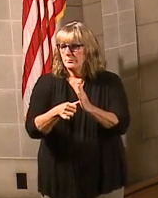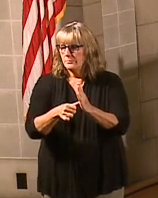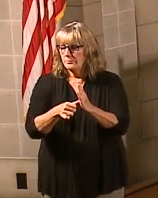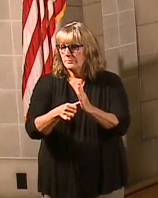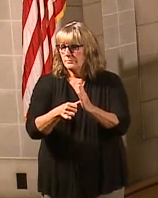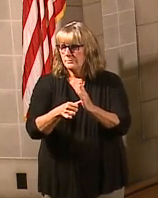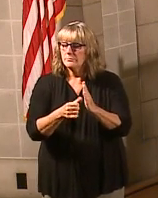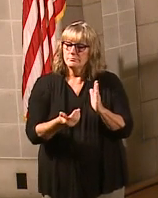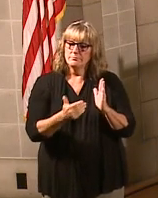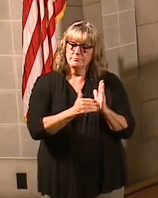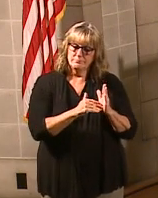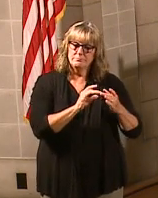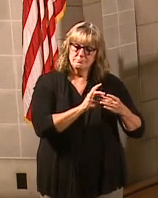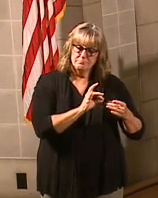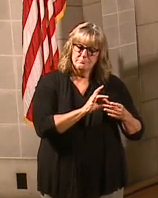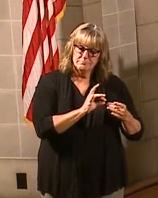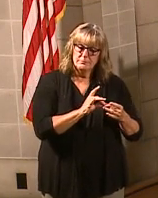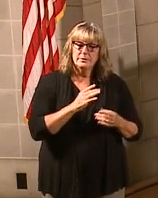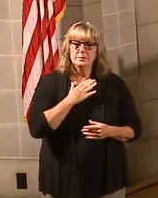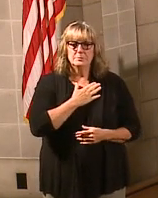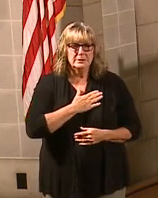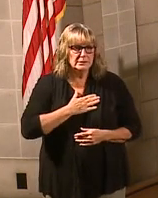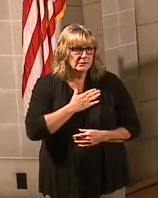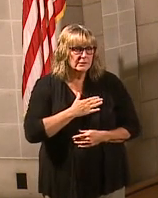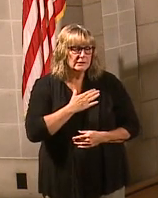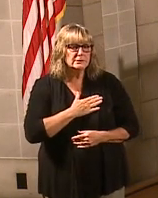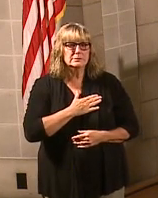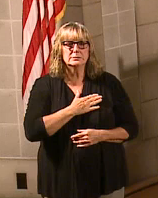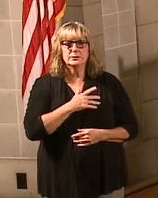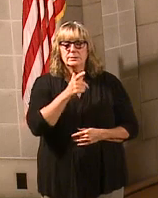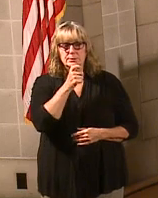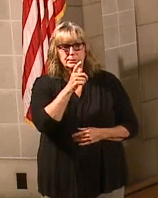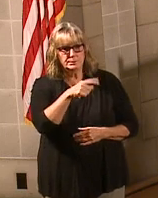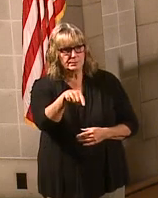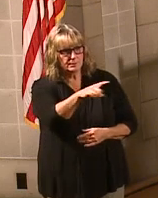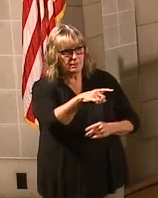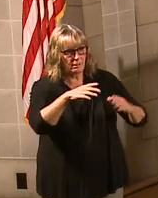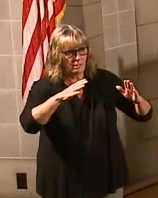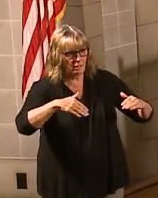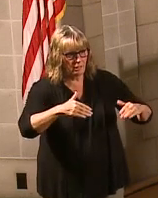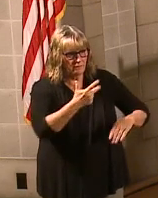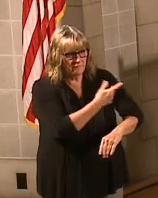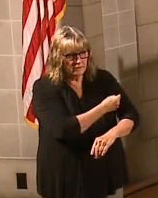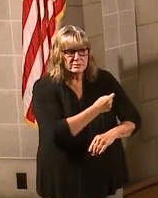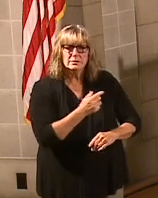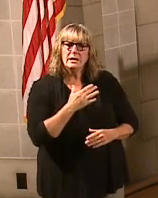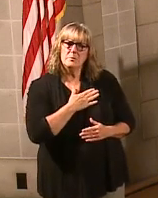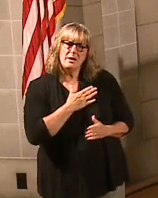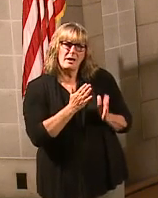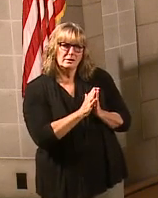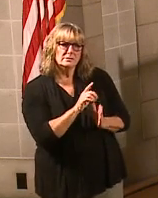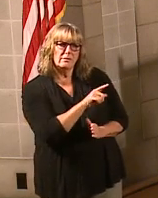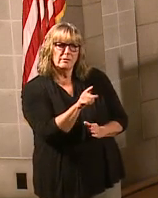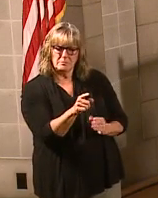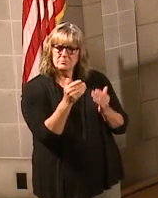DIRECTOR AND THE DIRECTOR OF PUBLIC HEALTH. THE FIRST THING I WANT TO